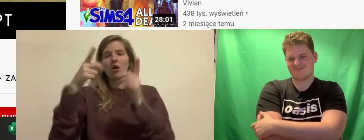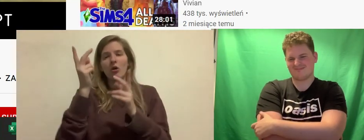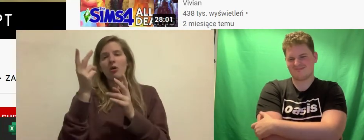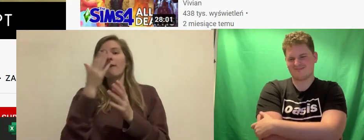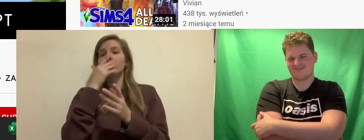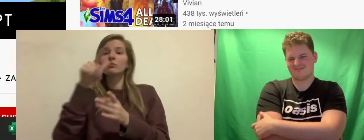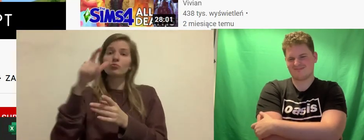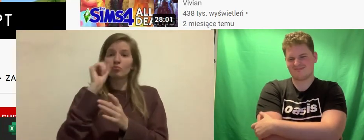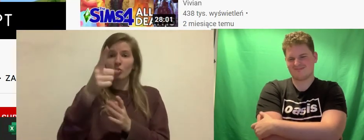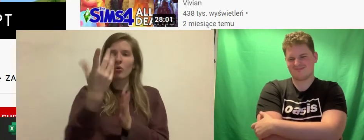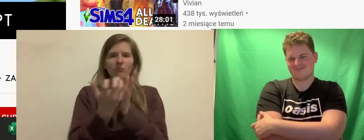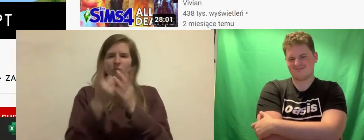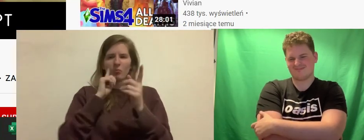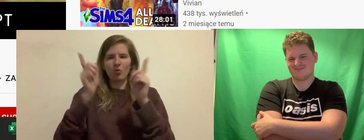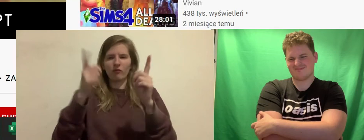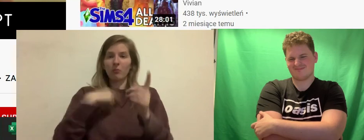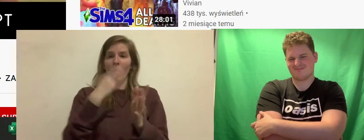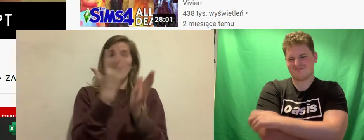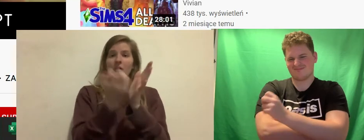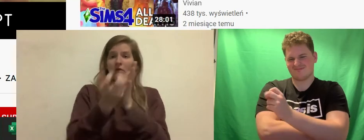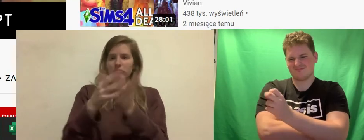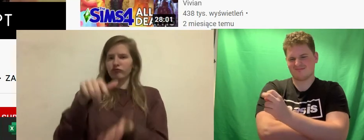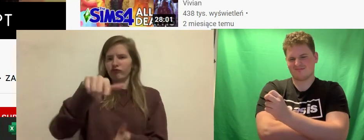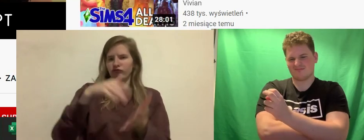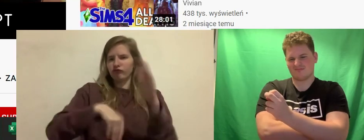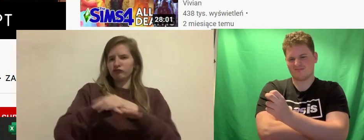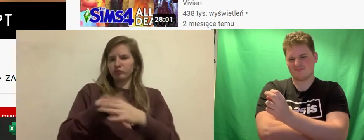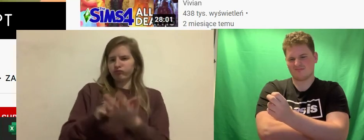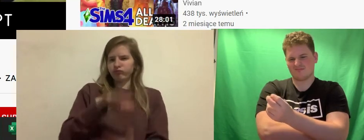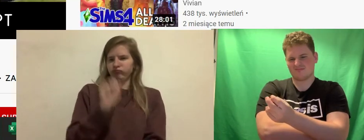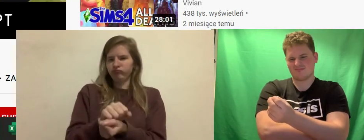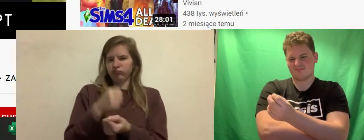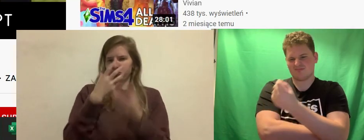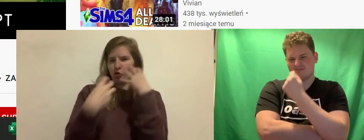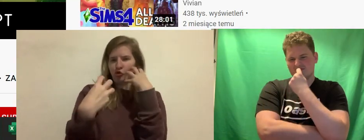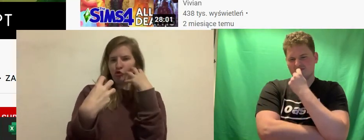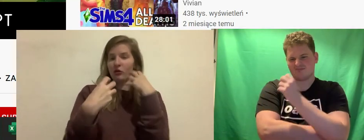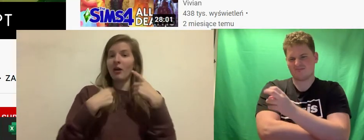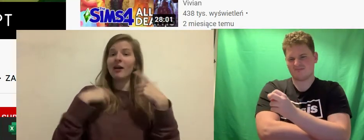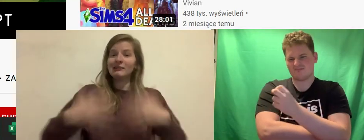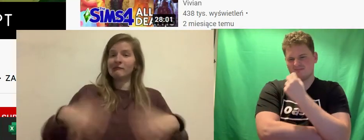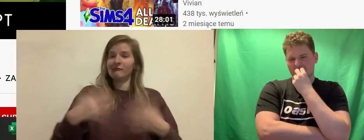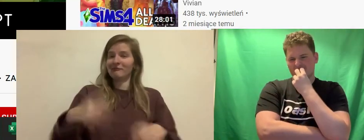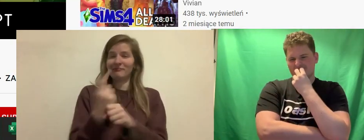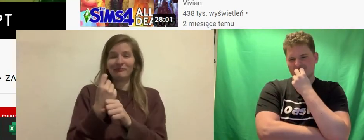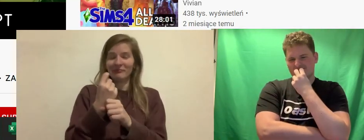K; so bear that in mind, don't make mistakes like me. Pity your nerves